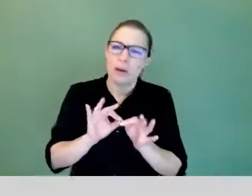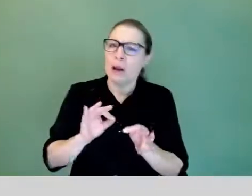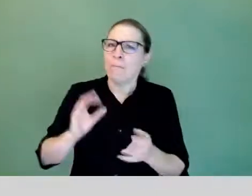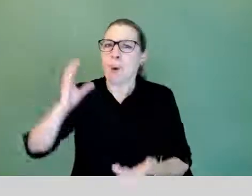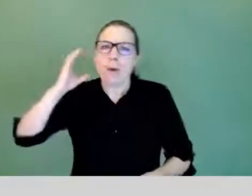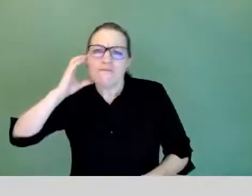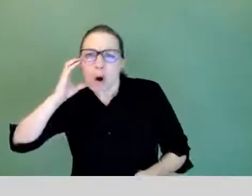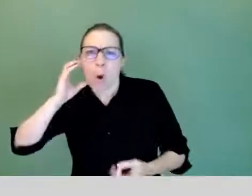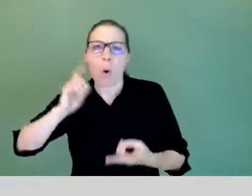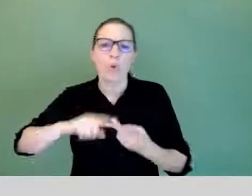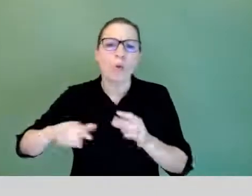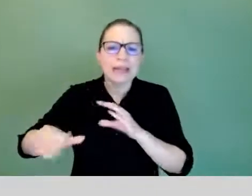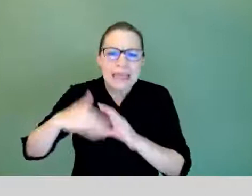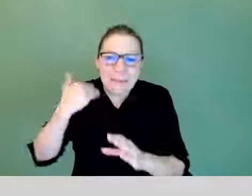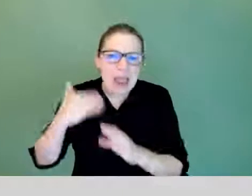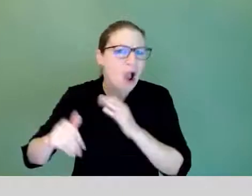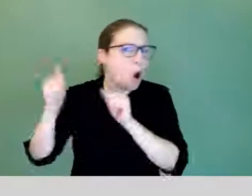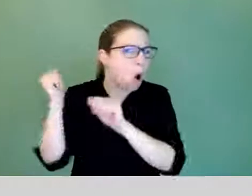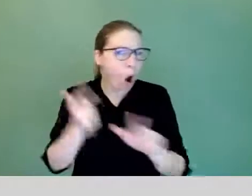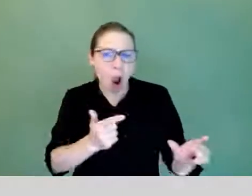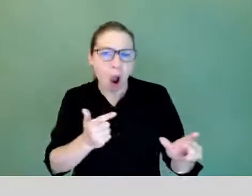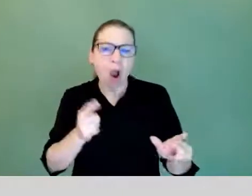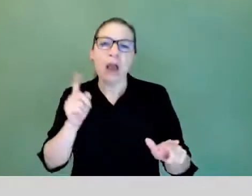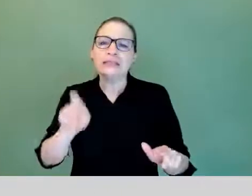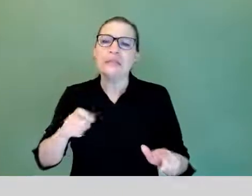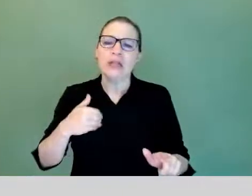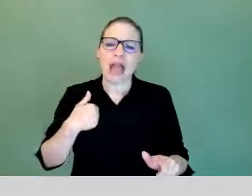So you need to enter the code into the application to proceed further.